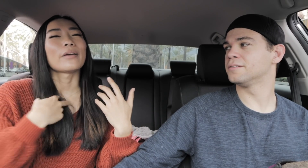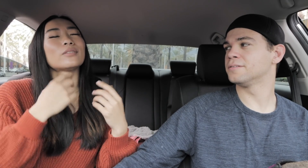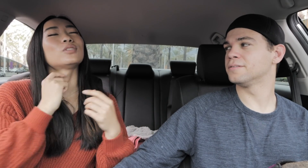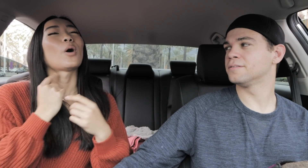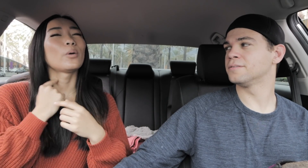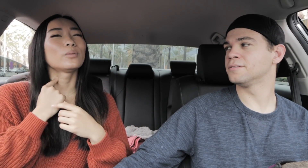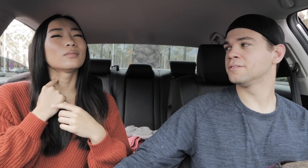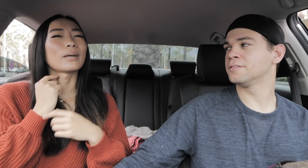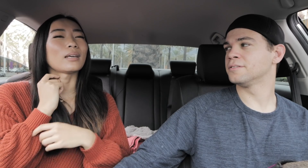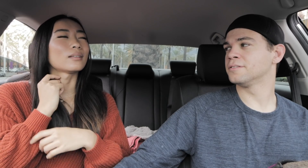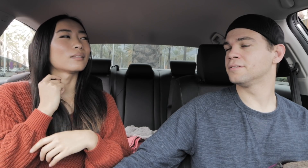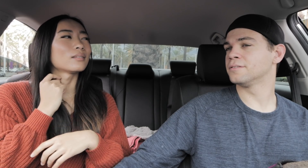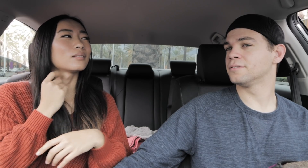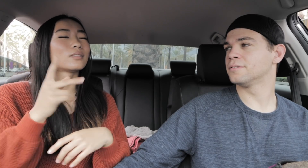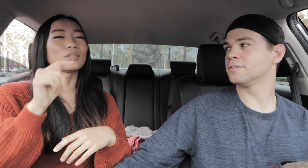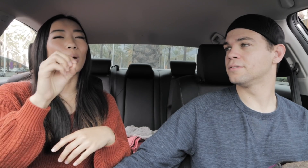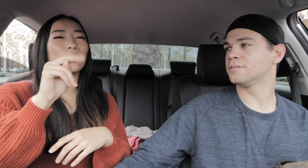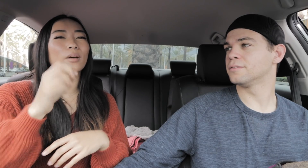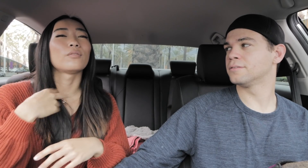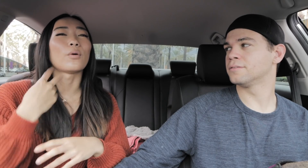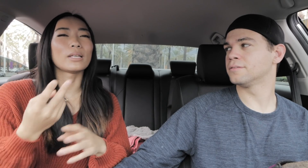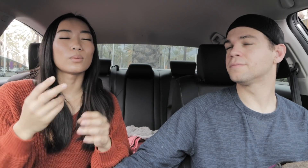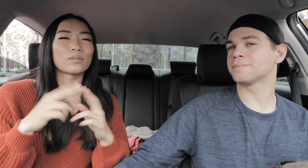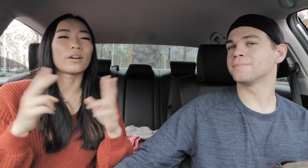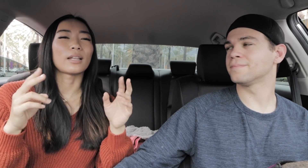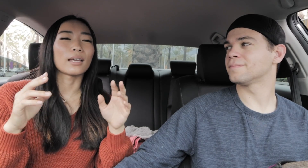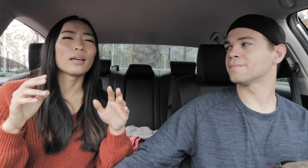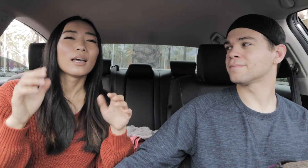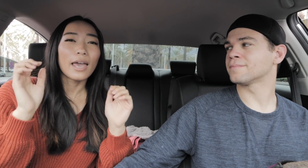my tone my tone of voice was very like,